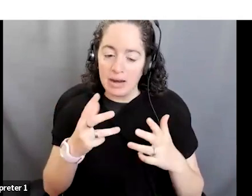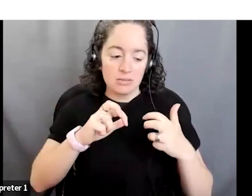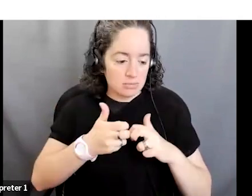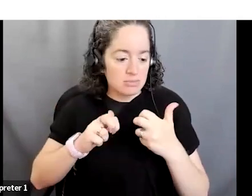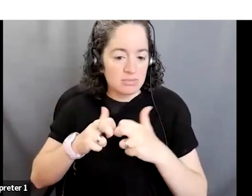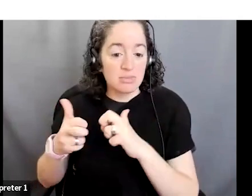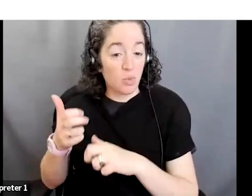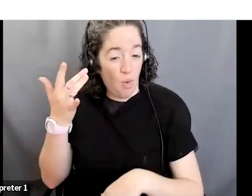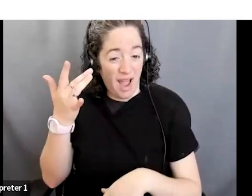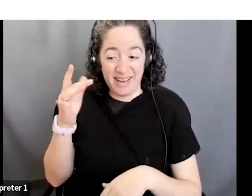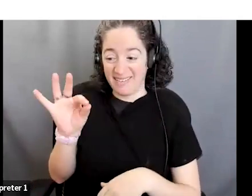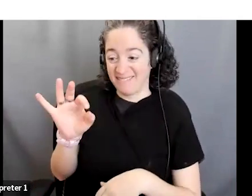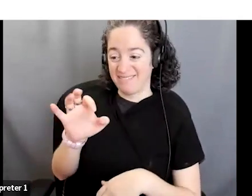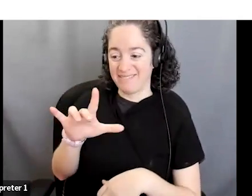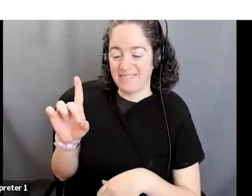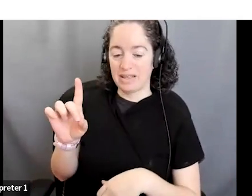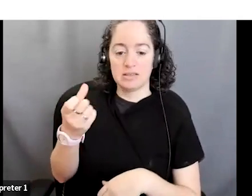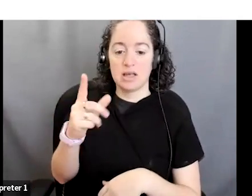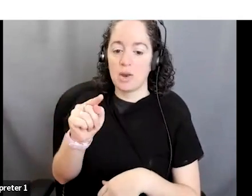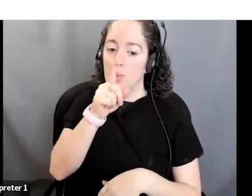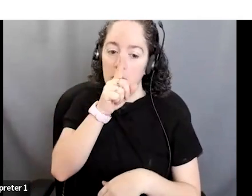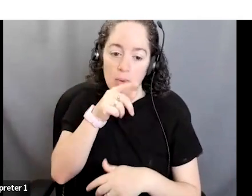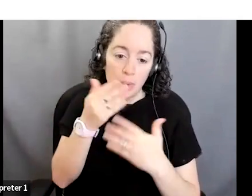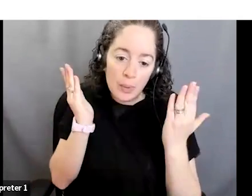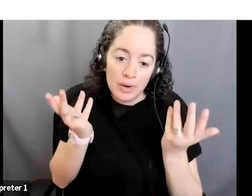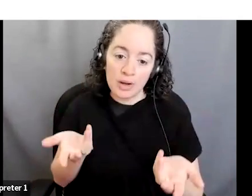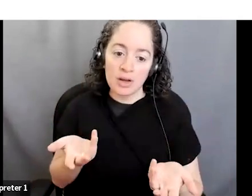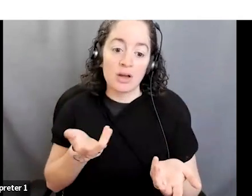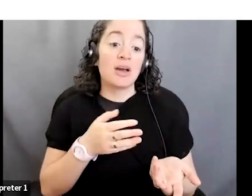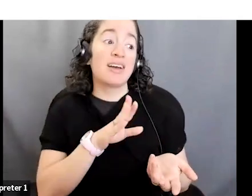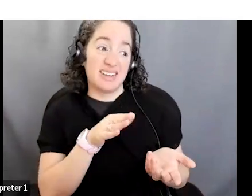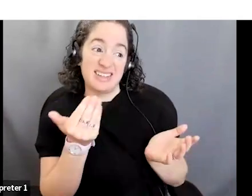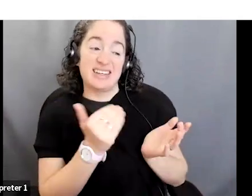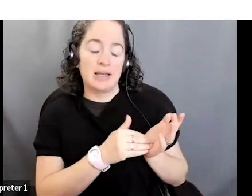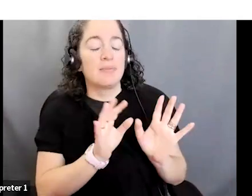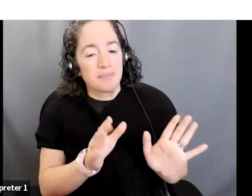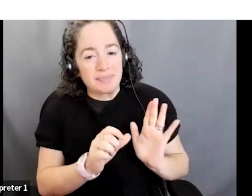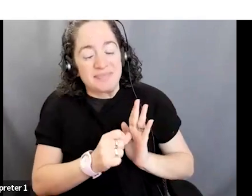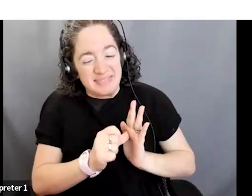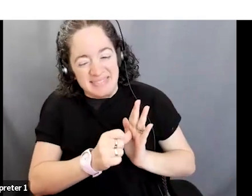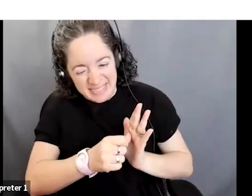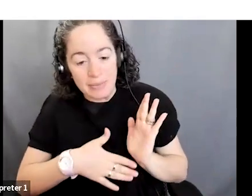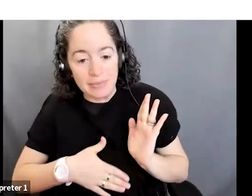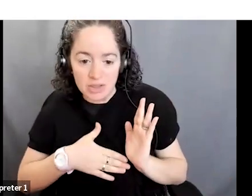We ran into, and again, I highly encourage everyone to watch the YouTube video.